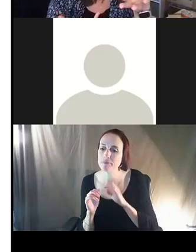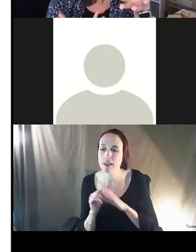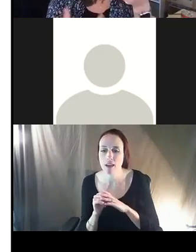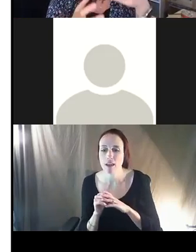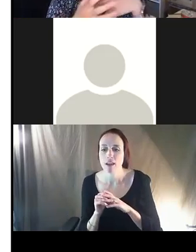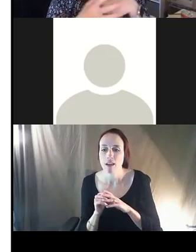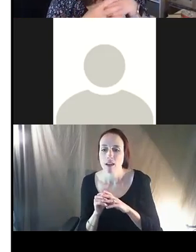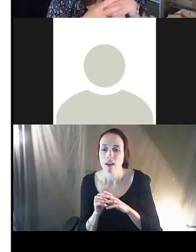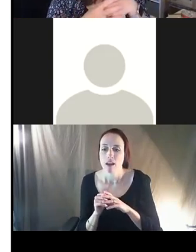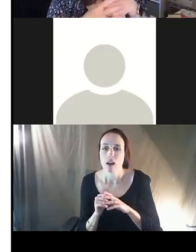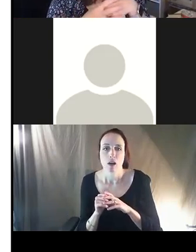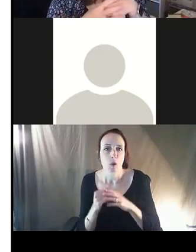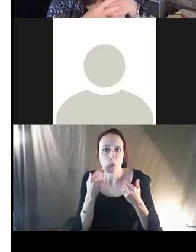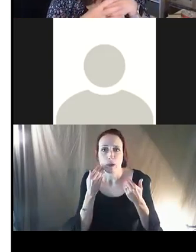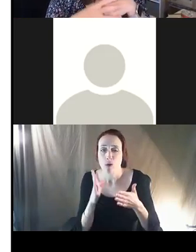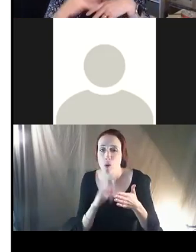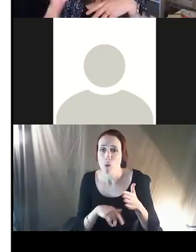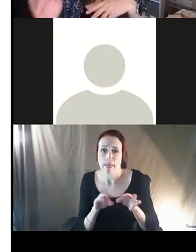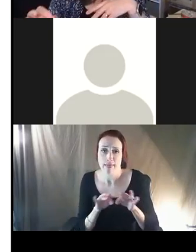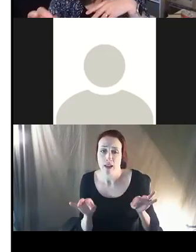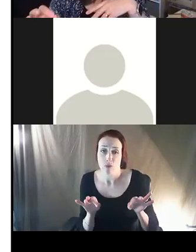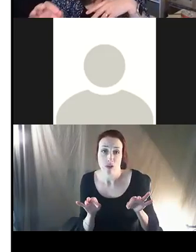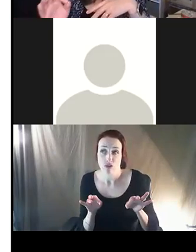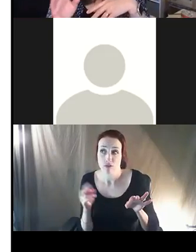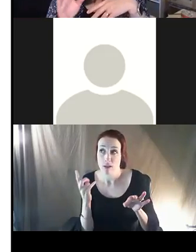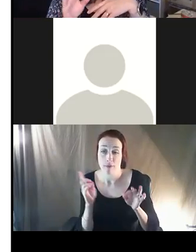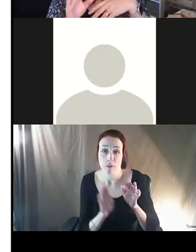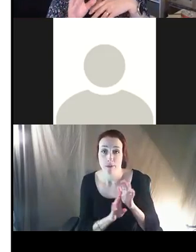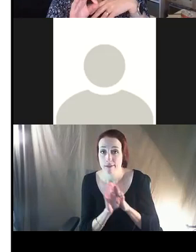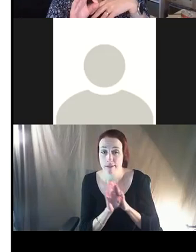written in. If you are specific problems with a specific